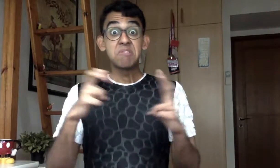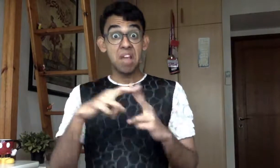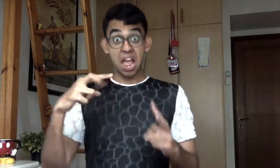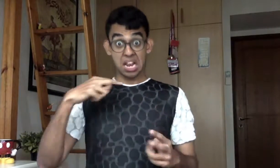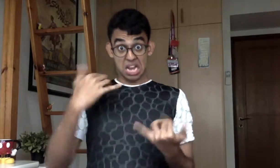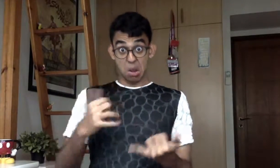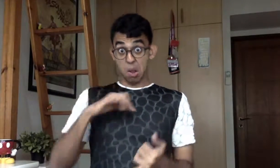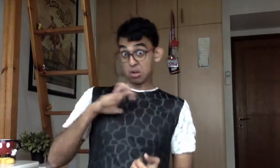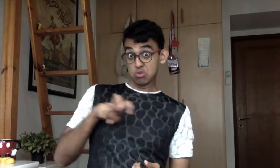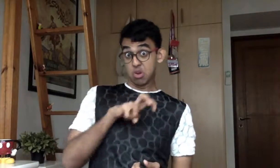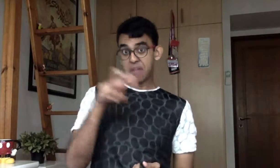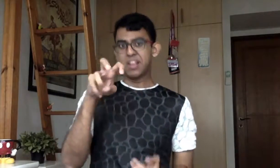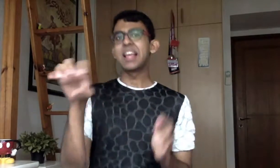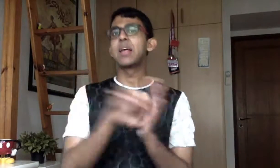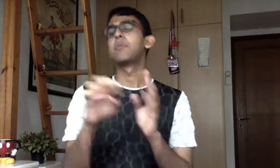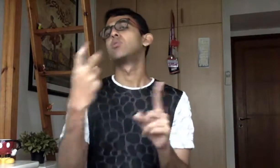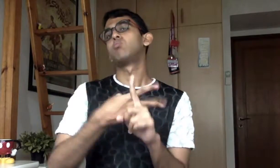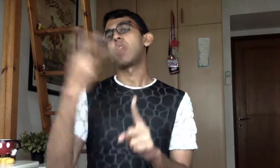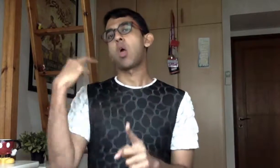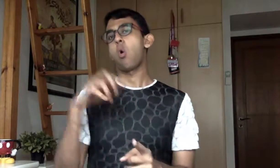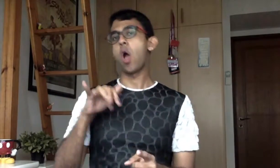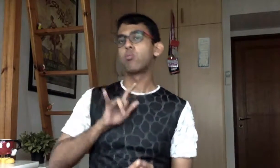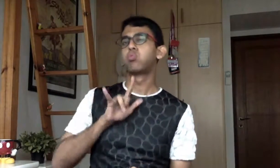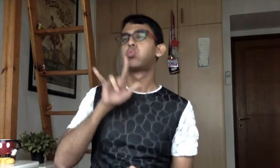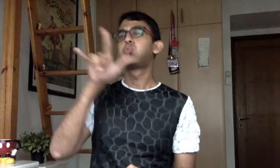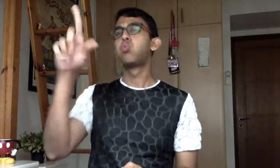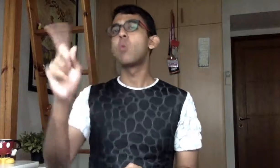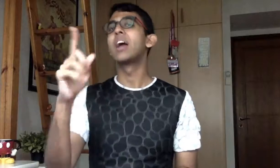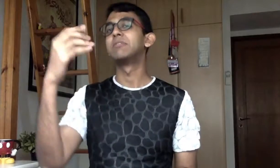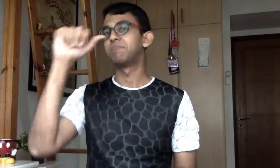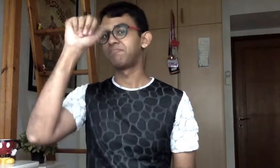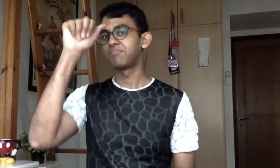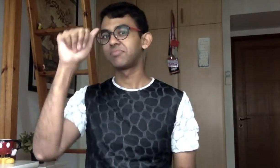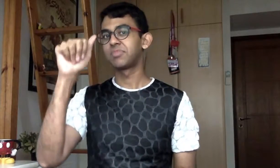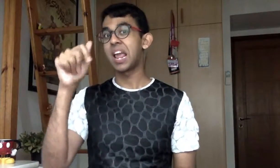Now, even when I travel - for example, two months ago, I went to India -